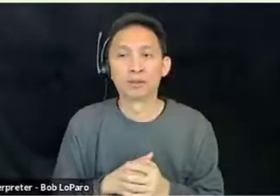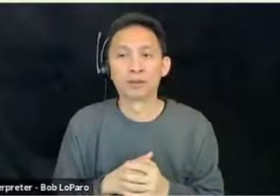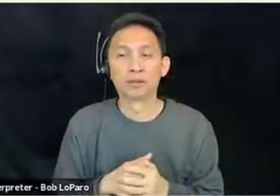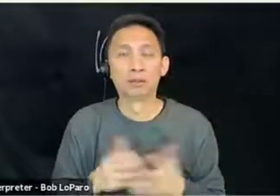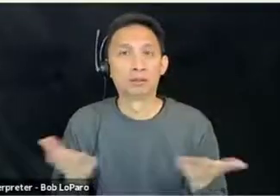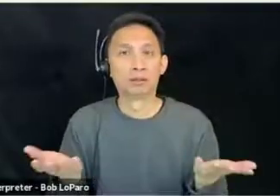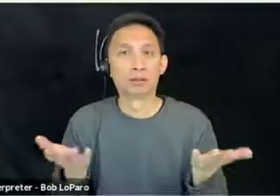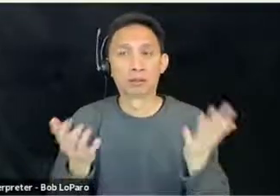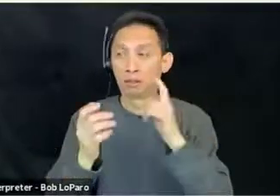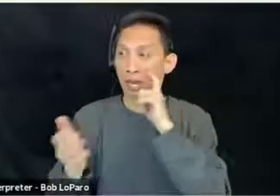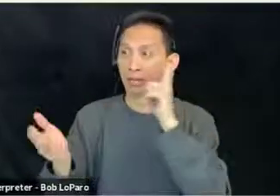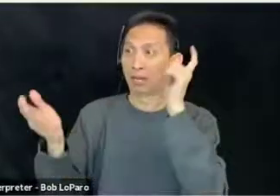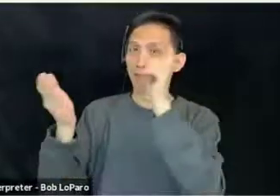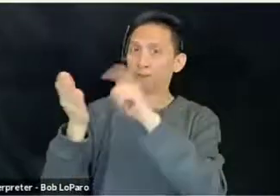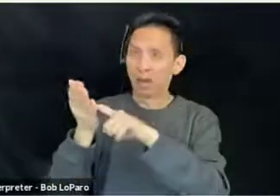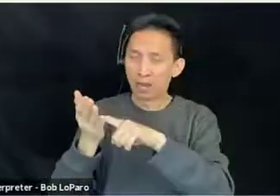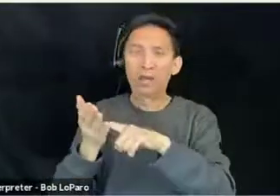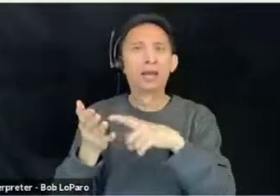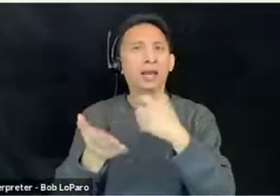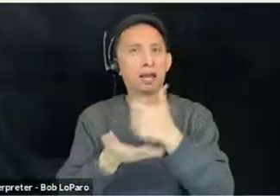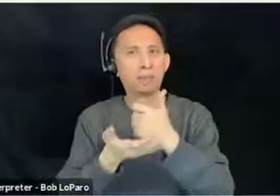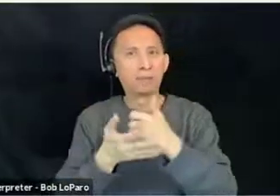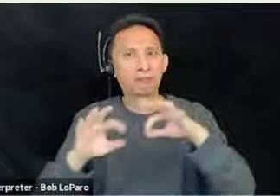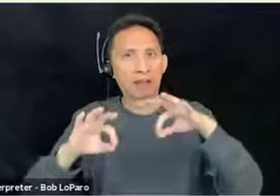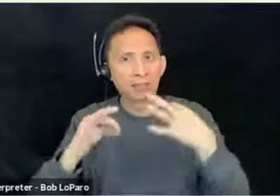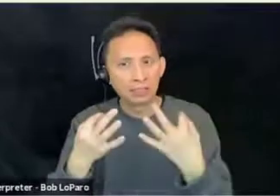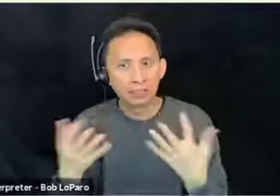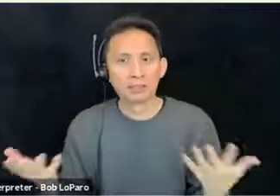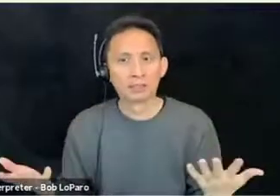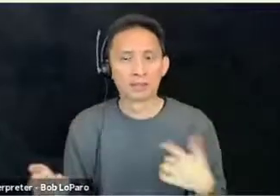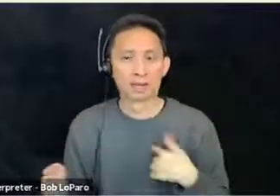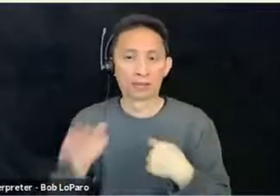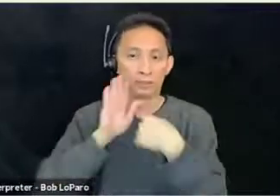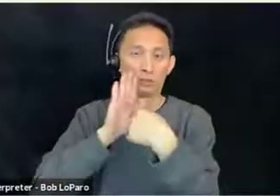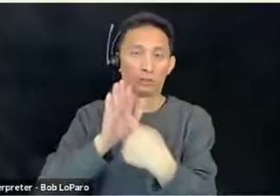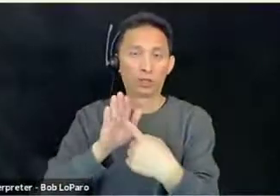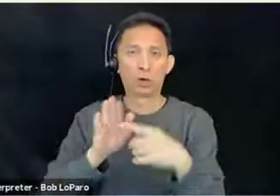with peroxisomal disorders, I wanted to show the patient registry.